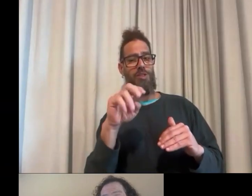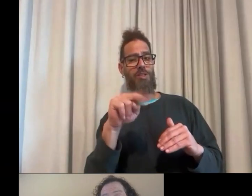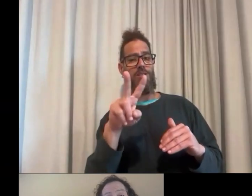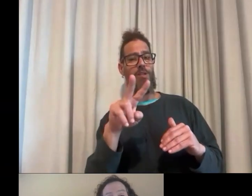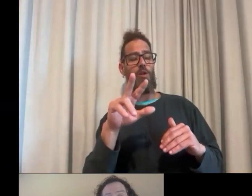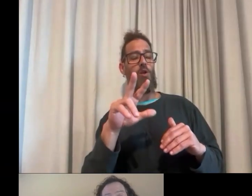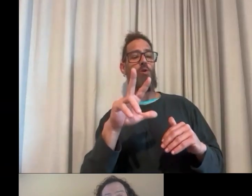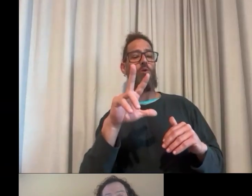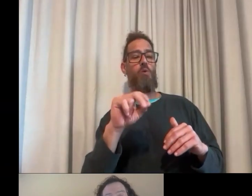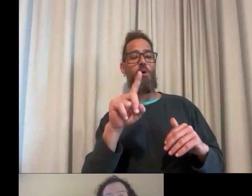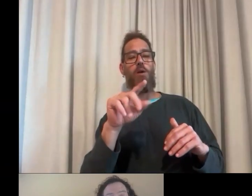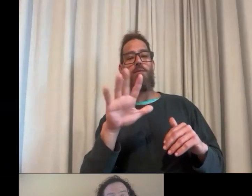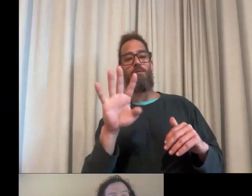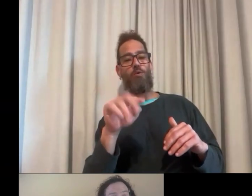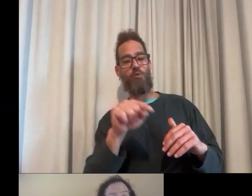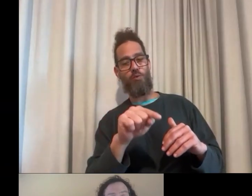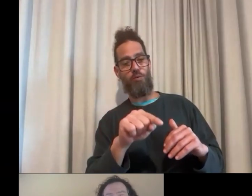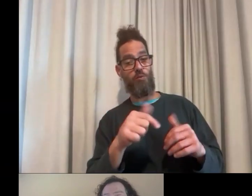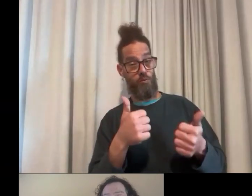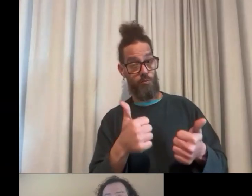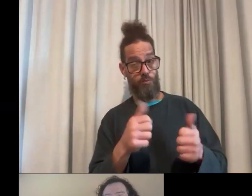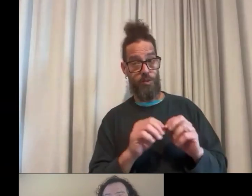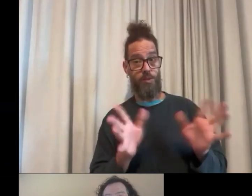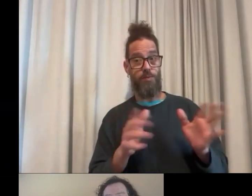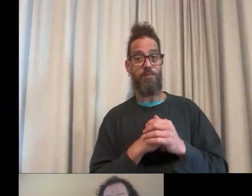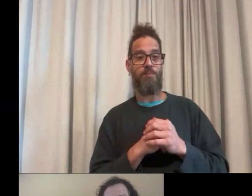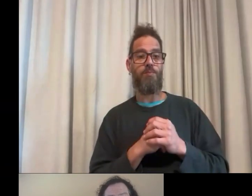on the way to EN 301 549 conformance.